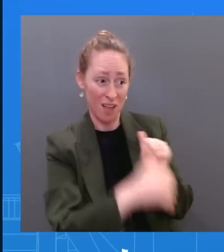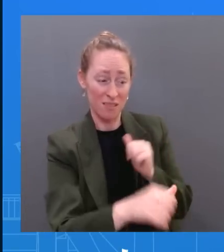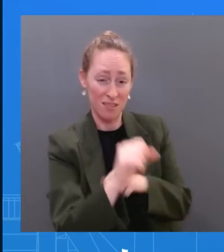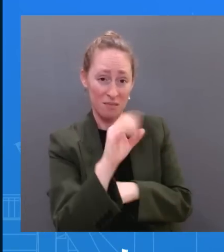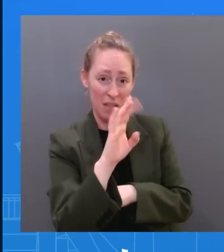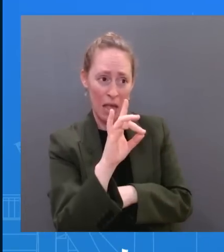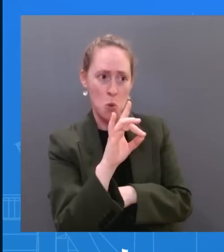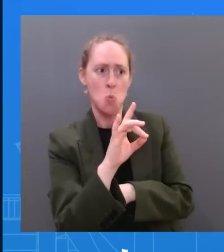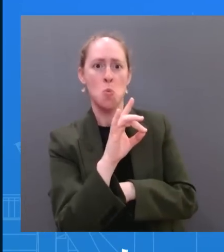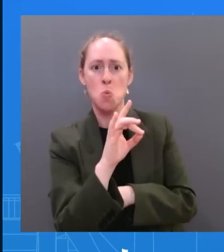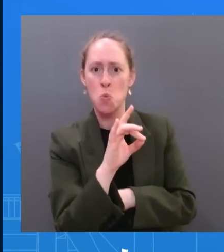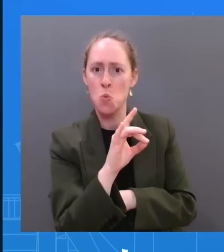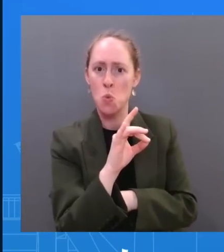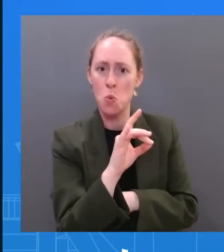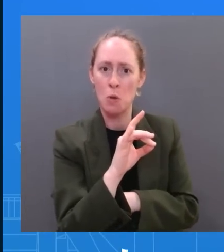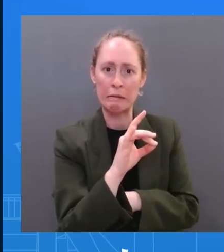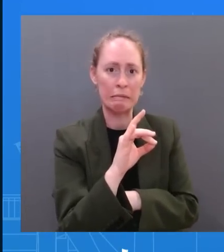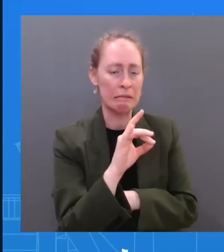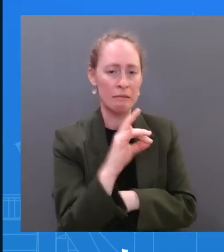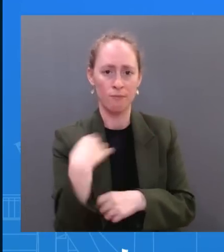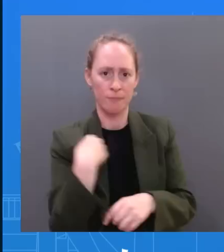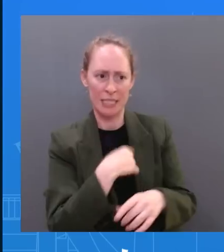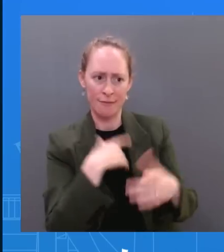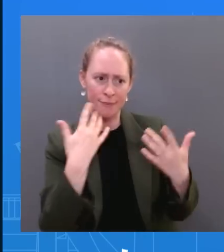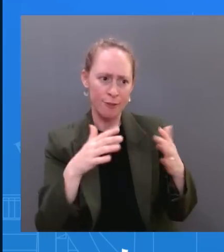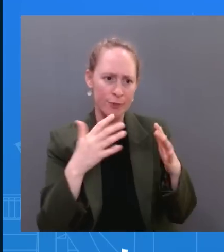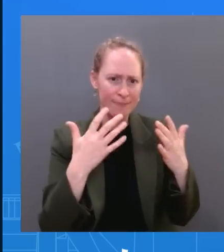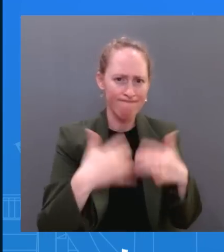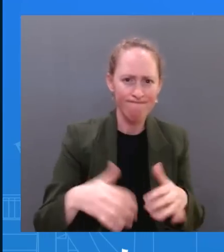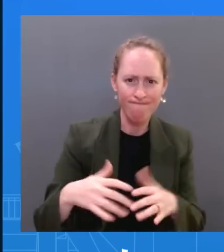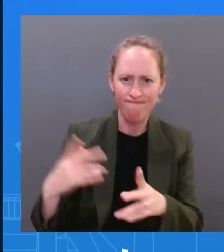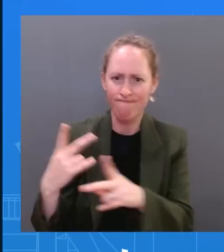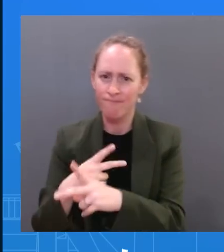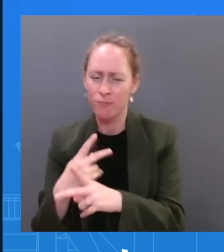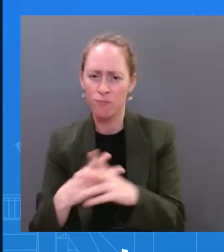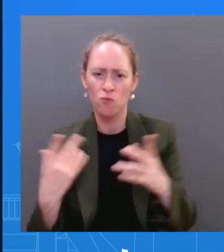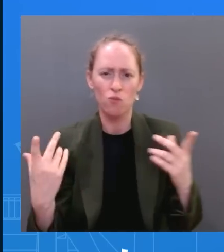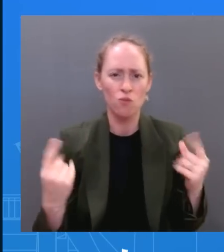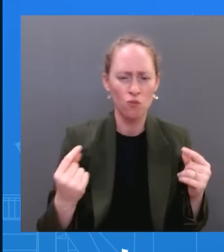on this issue of making sure that we protect women's rights. And that's what Kate was saying.